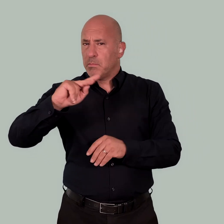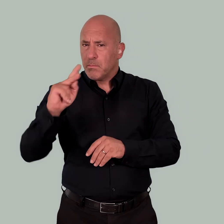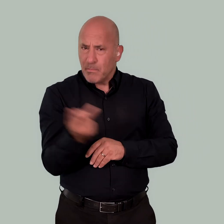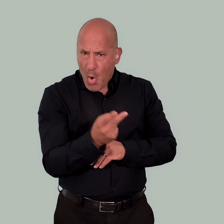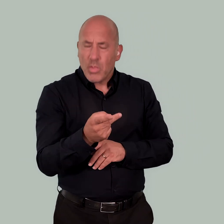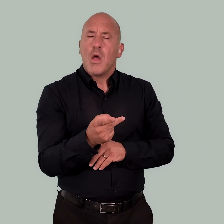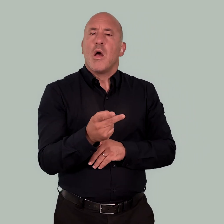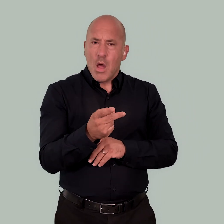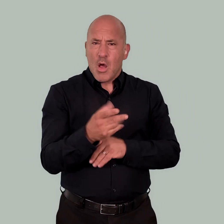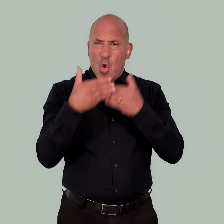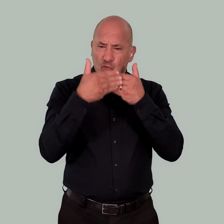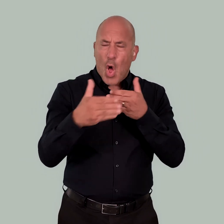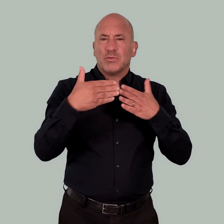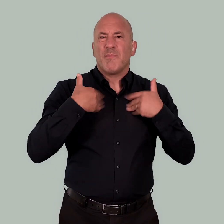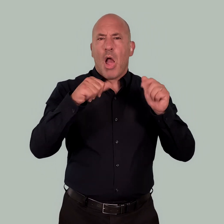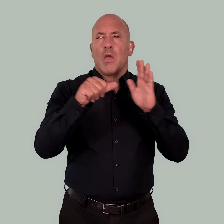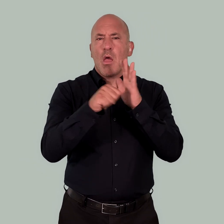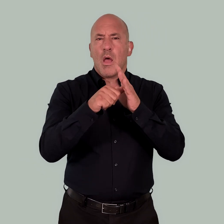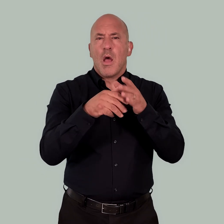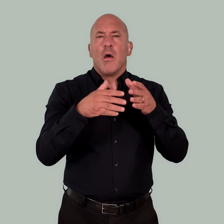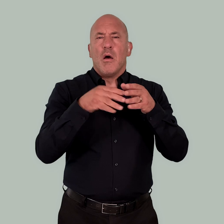show a much flatter trend in long-term health conditions